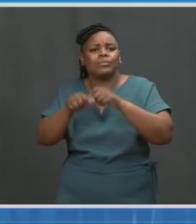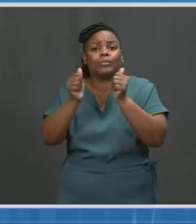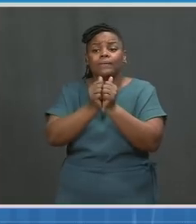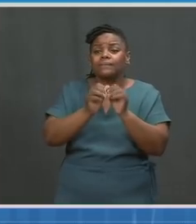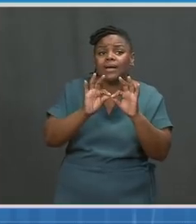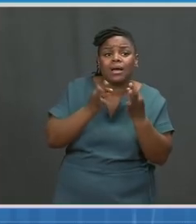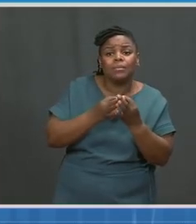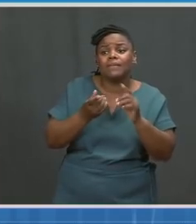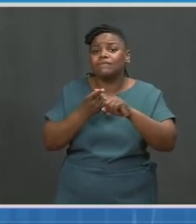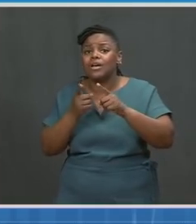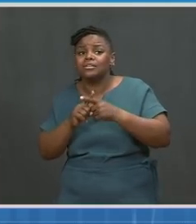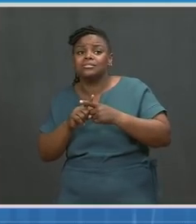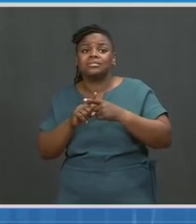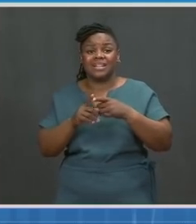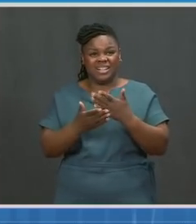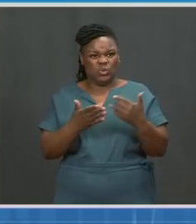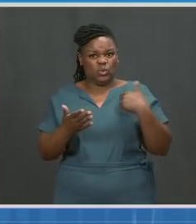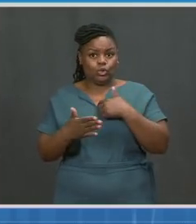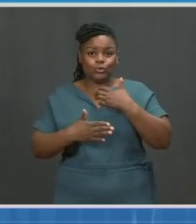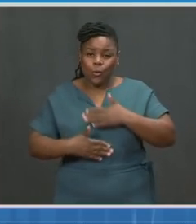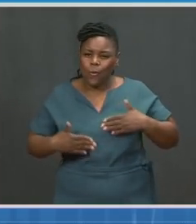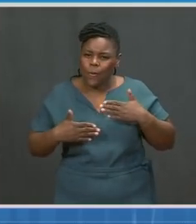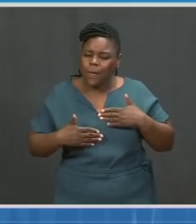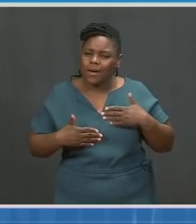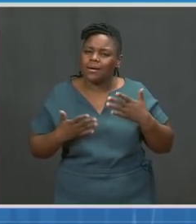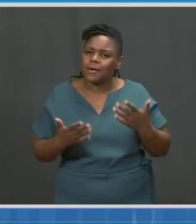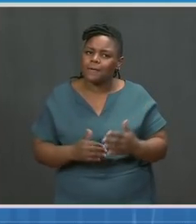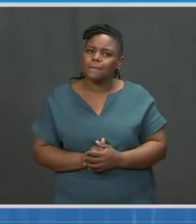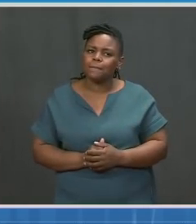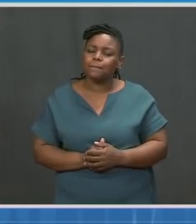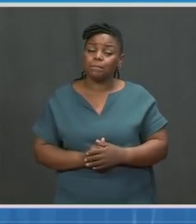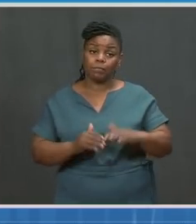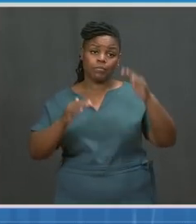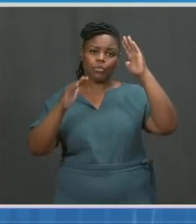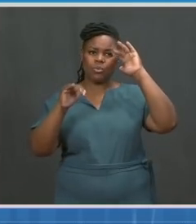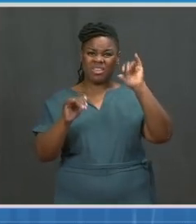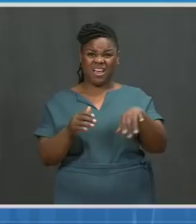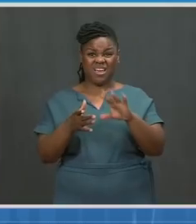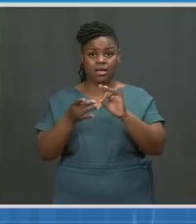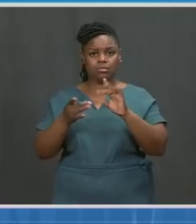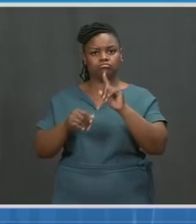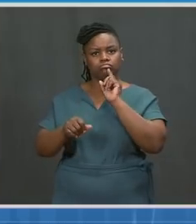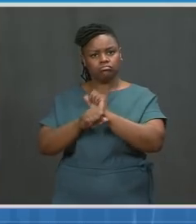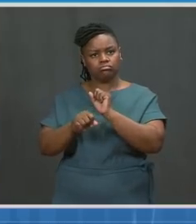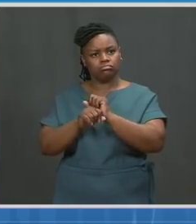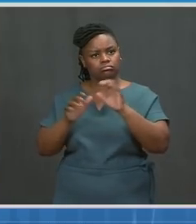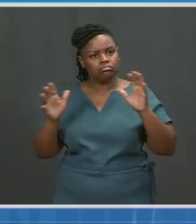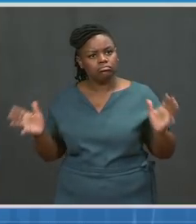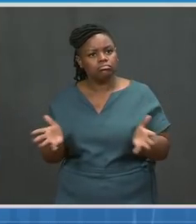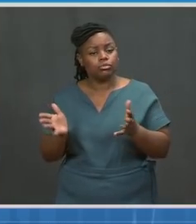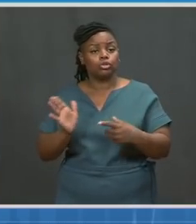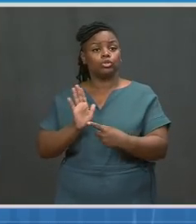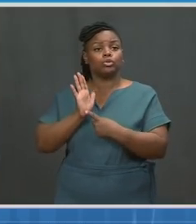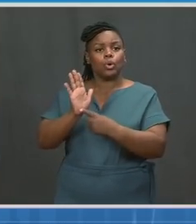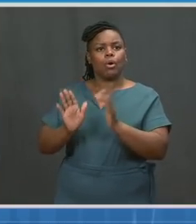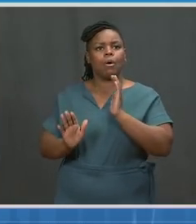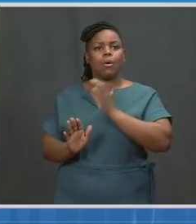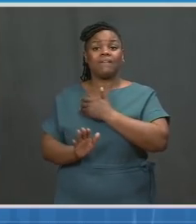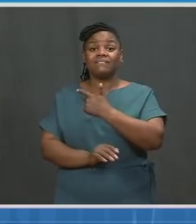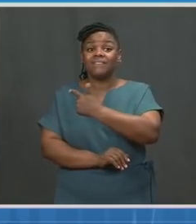I hope this message is encouraging for you. It shows just how powerful these vaccines are in our efforts to end this pandemic,